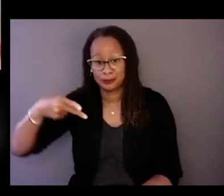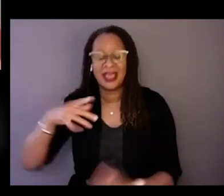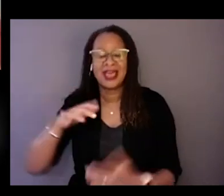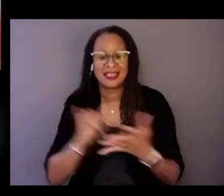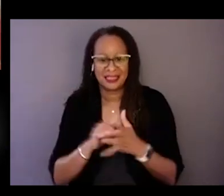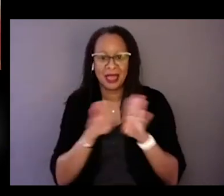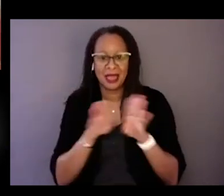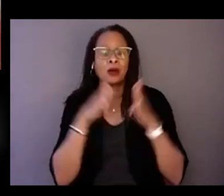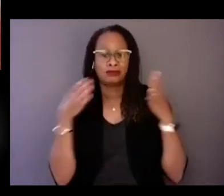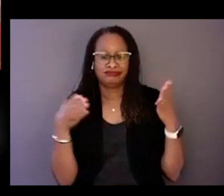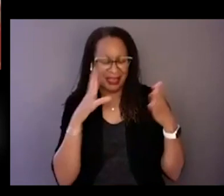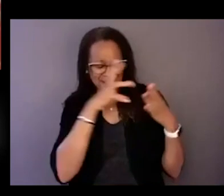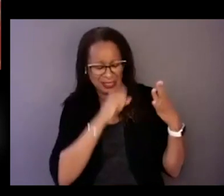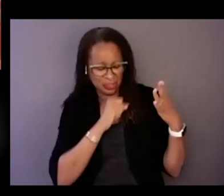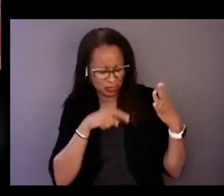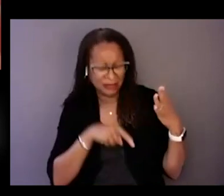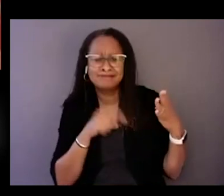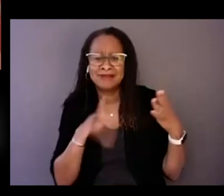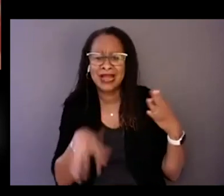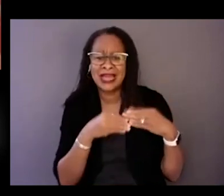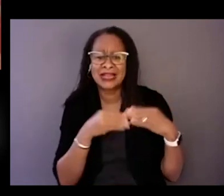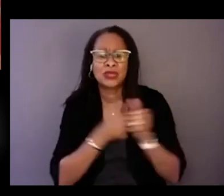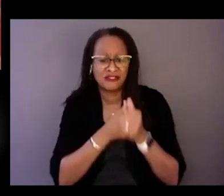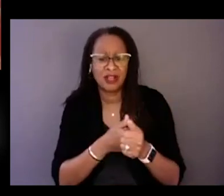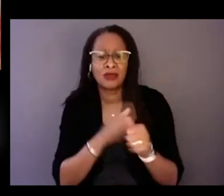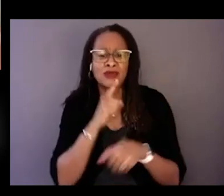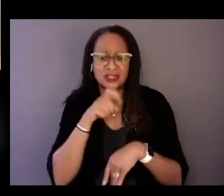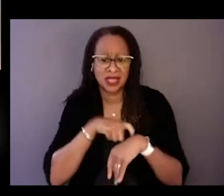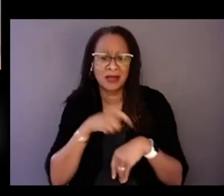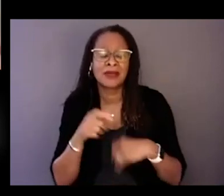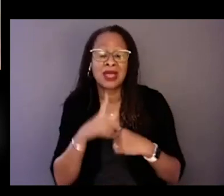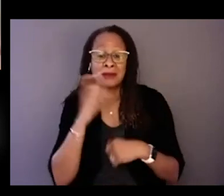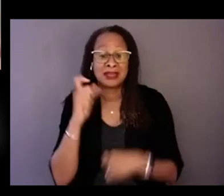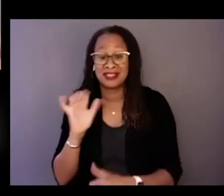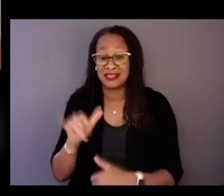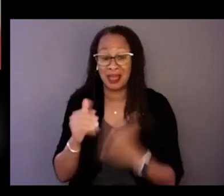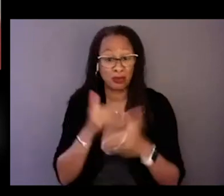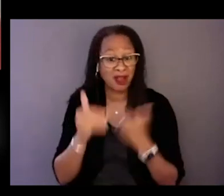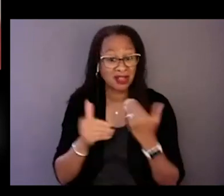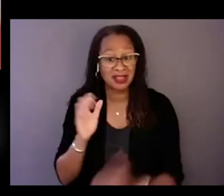that we could follow in real time because conservatorships, as everyone may be aware,